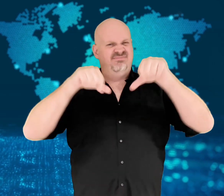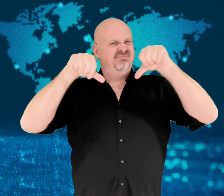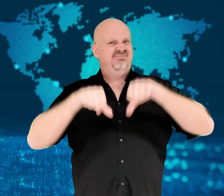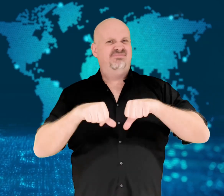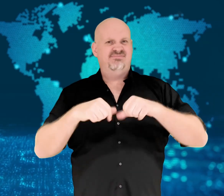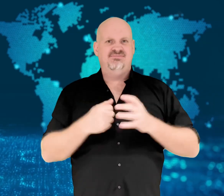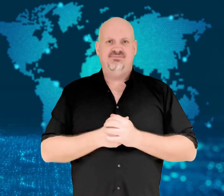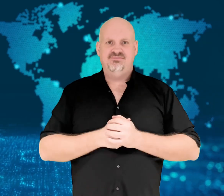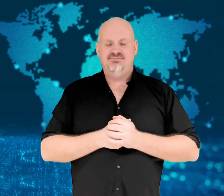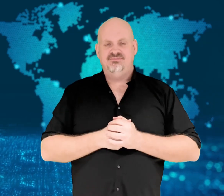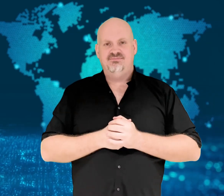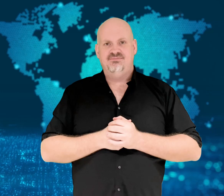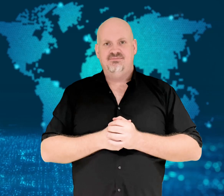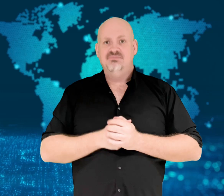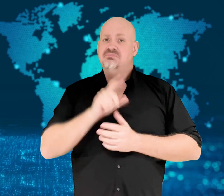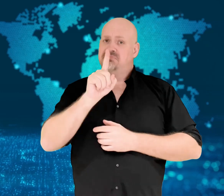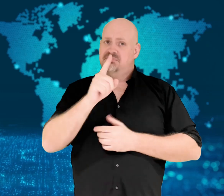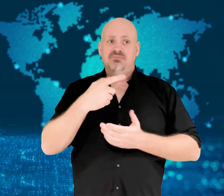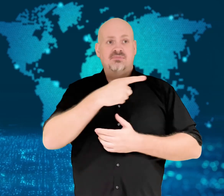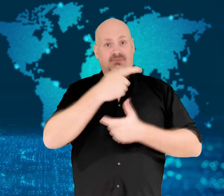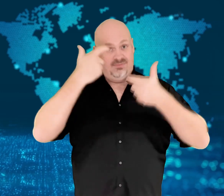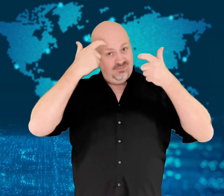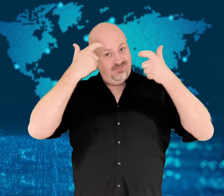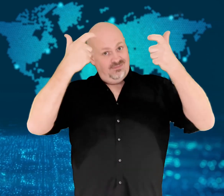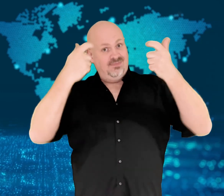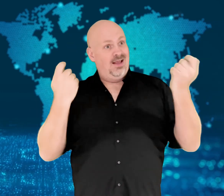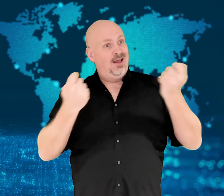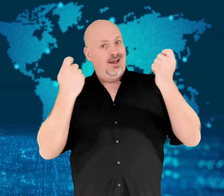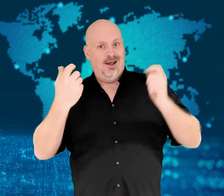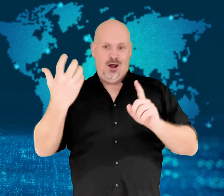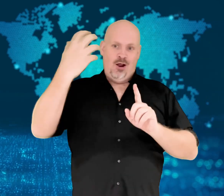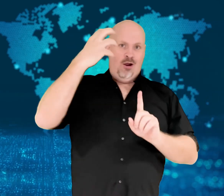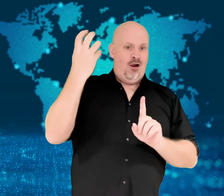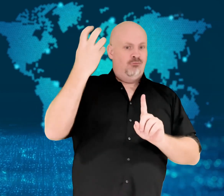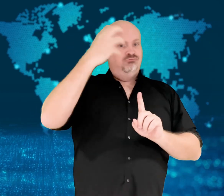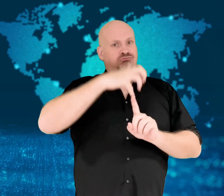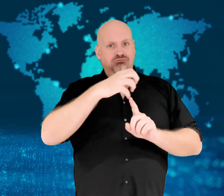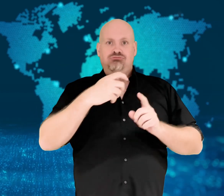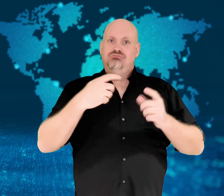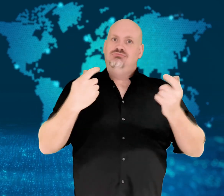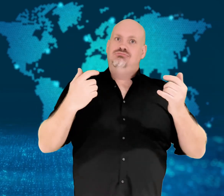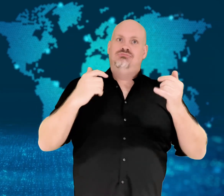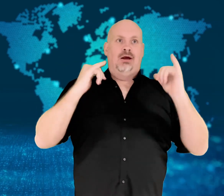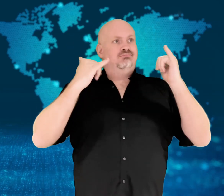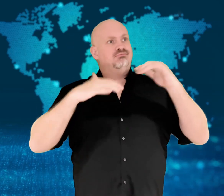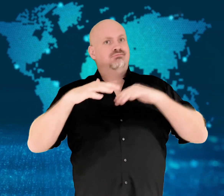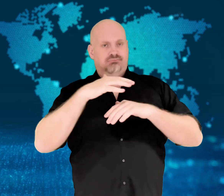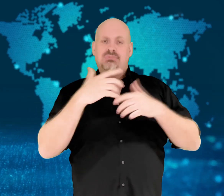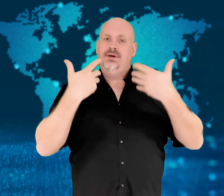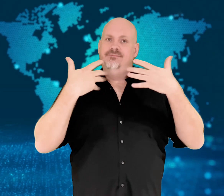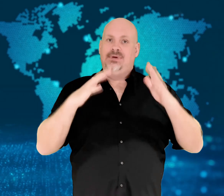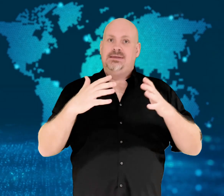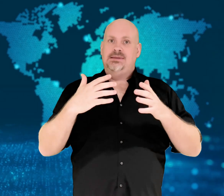to those who are struggling with inflation and increased cost of living.